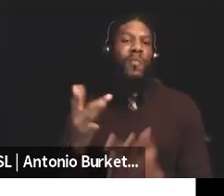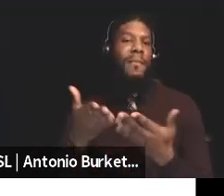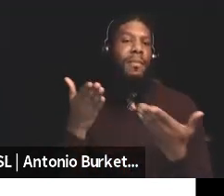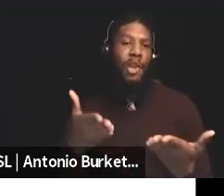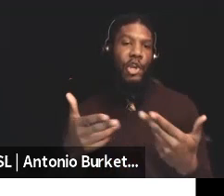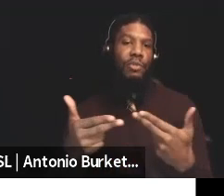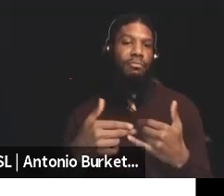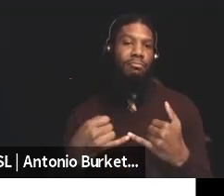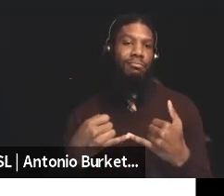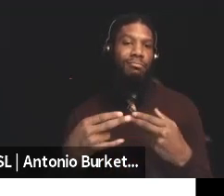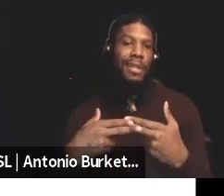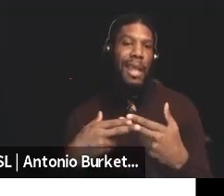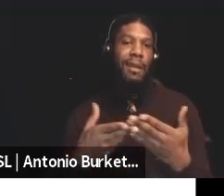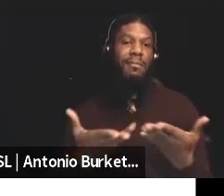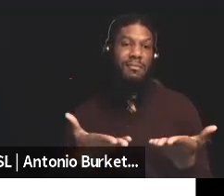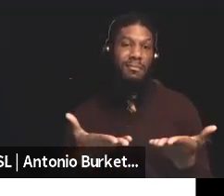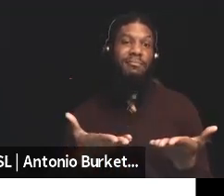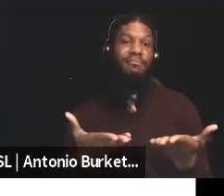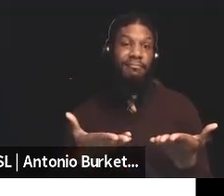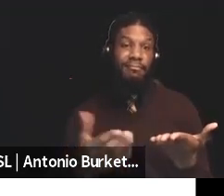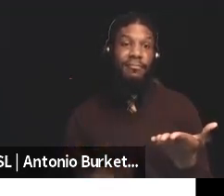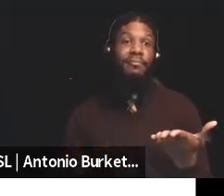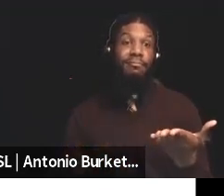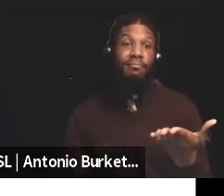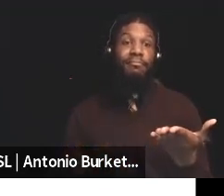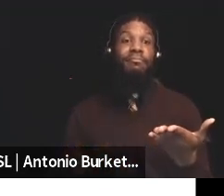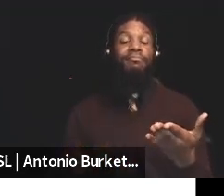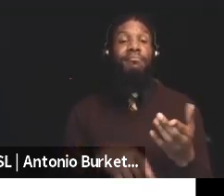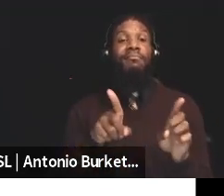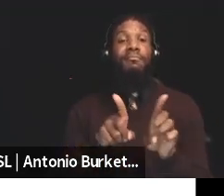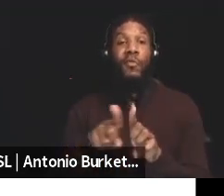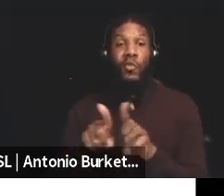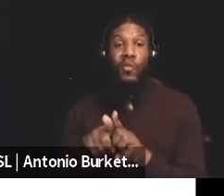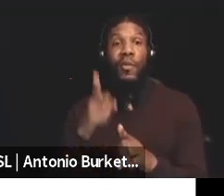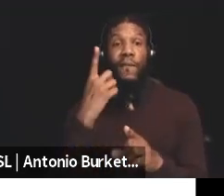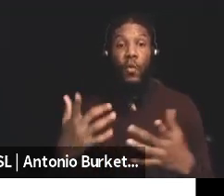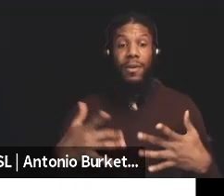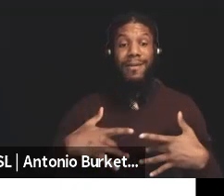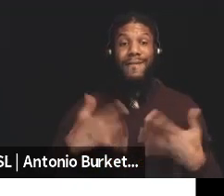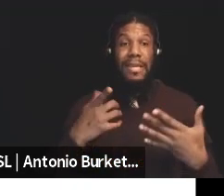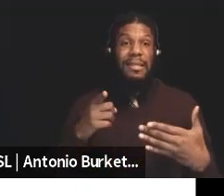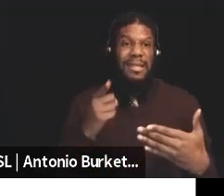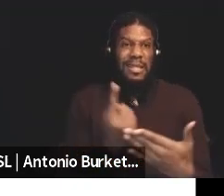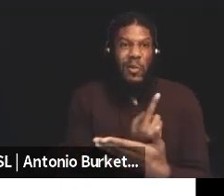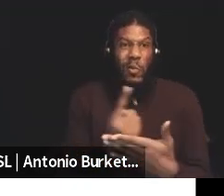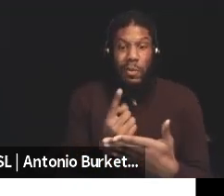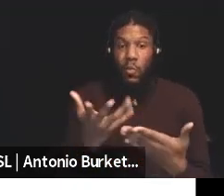I'd also like to give a shout out for events later this week. Our next one coming up is